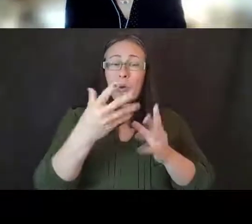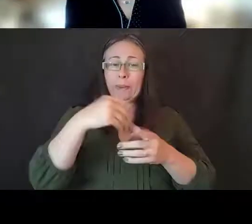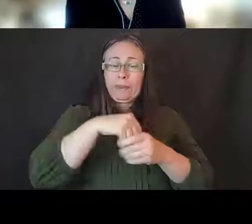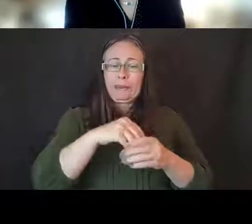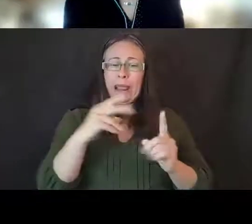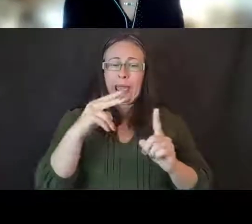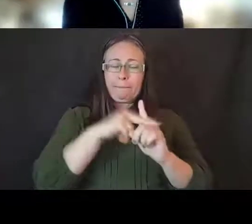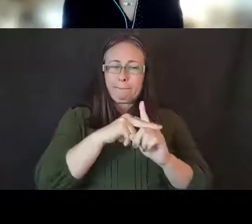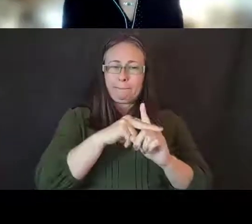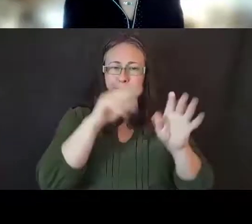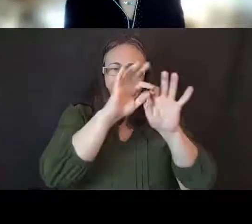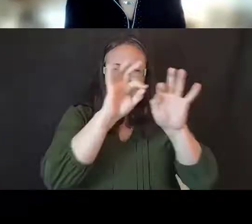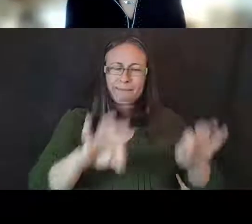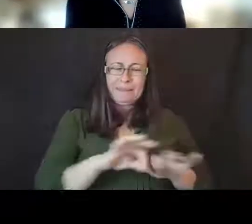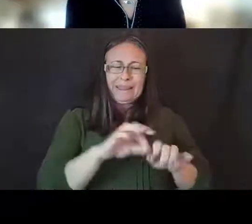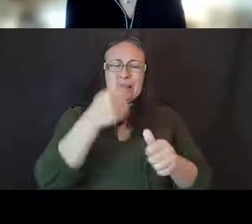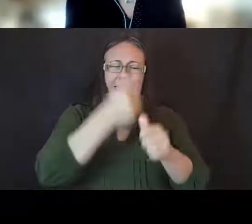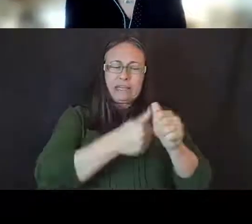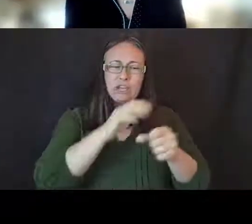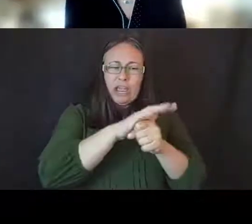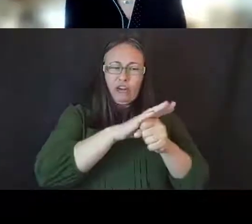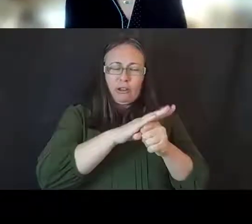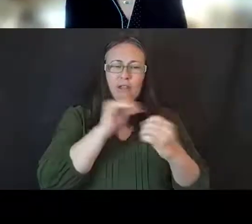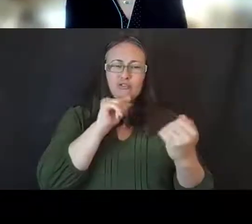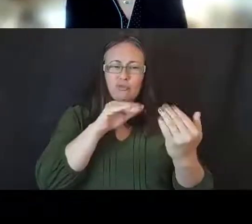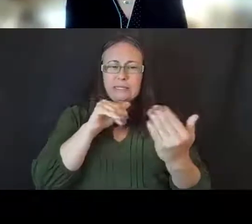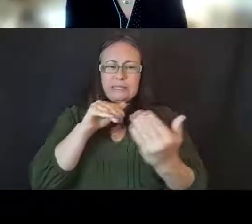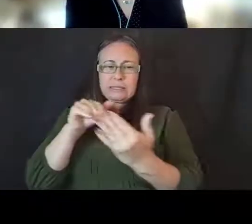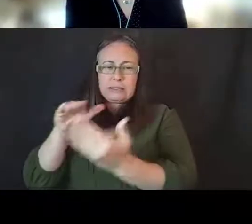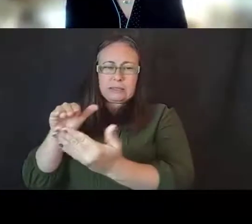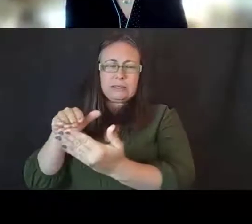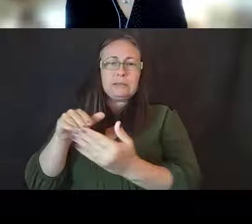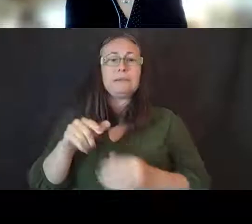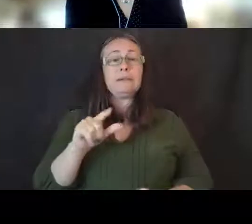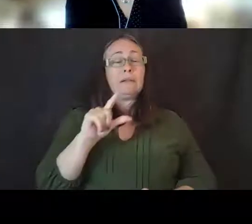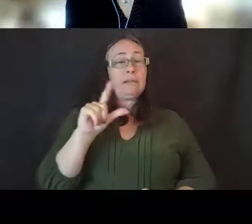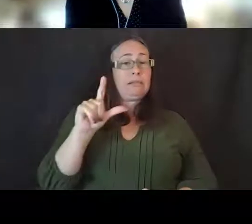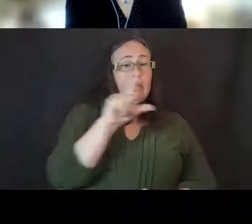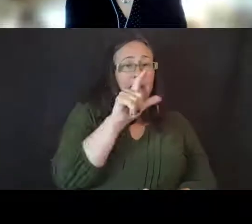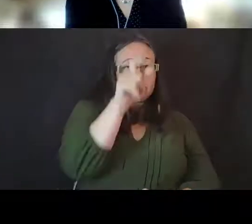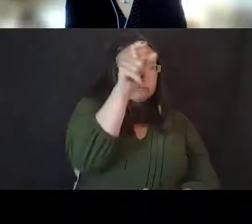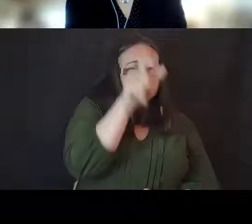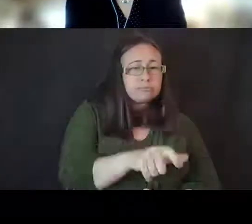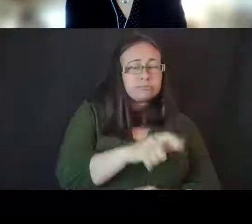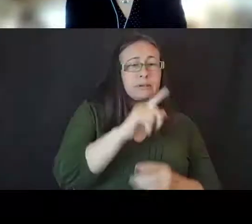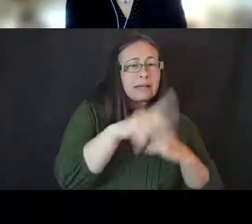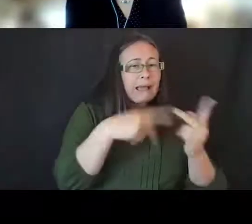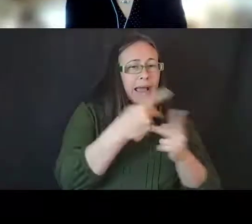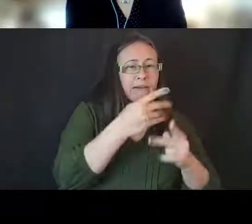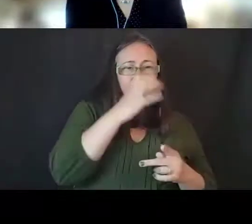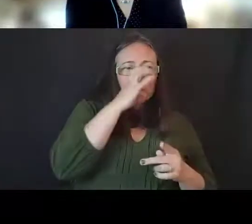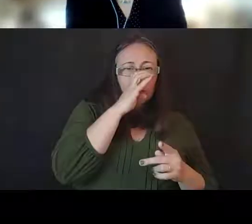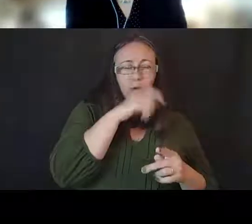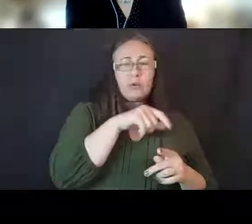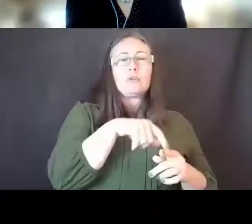are each of these elements addressed. And so we have, on the left side you see the element of rigor, and you see rigor of the prior research.